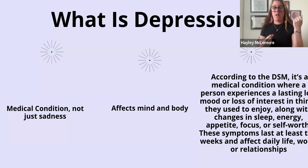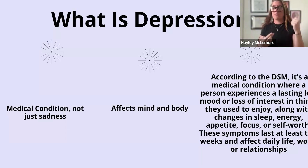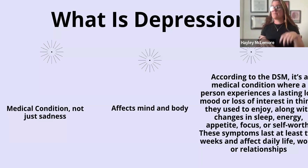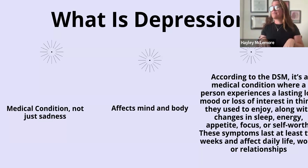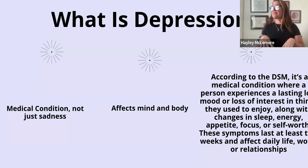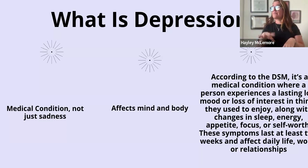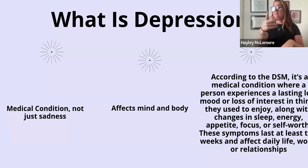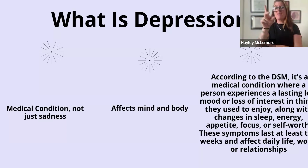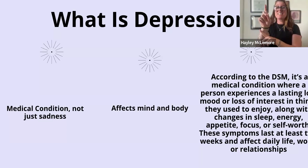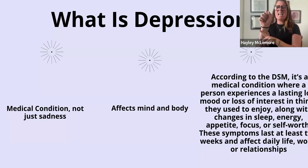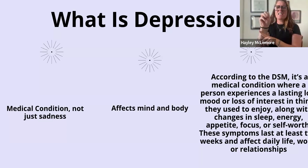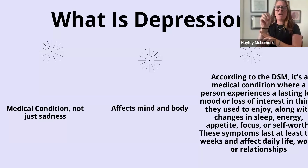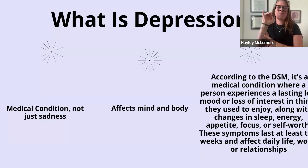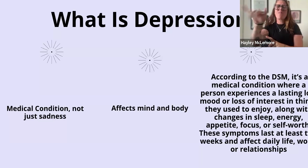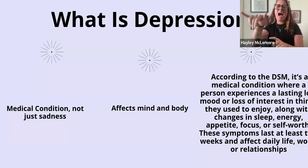It affects your mind and your body, both.